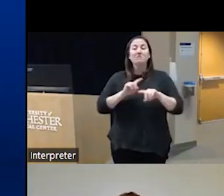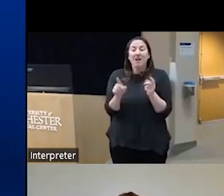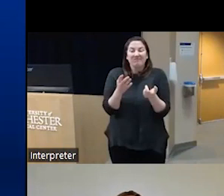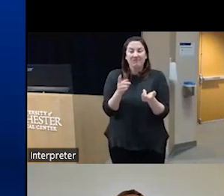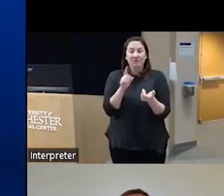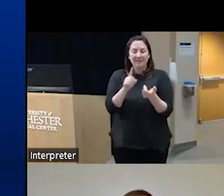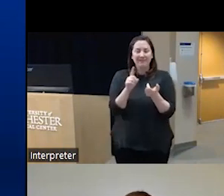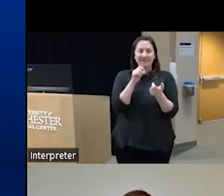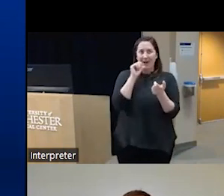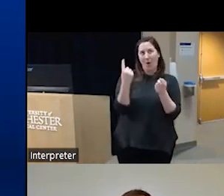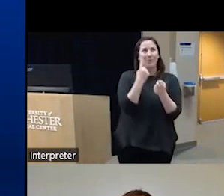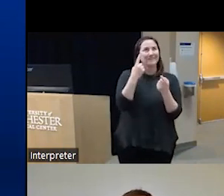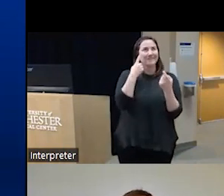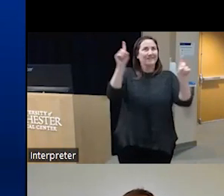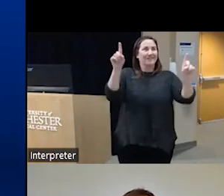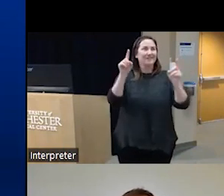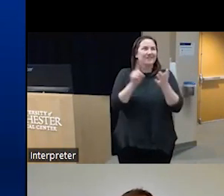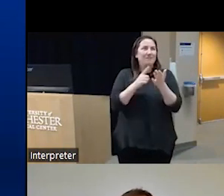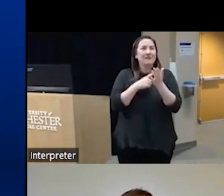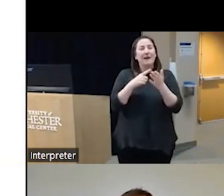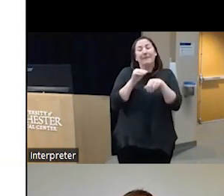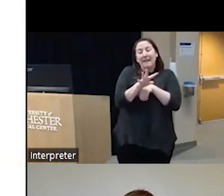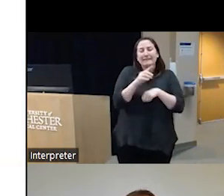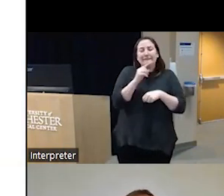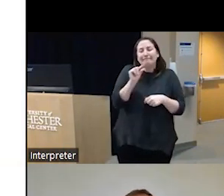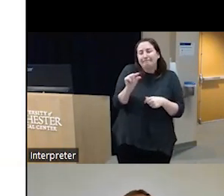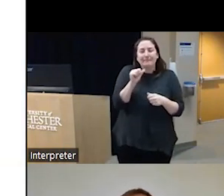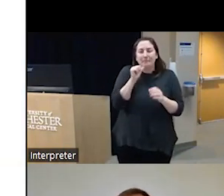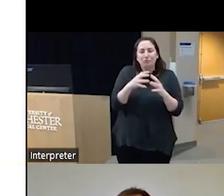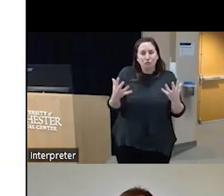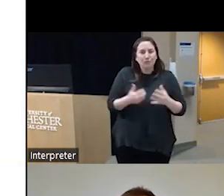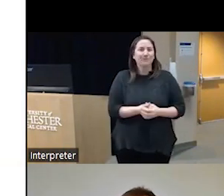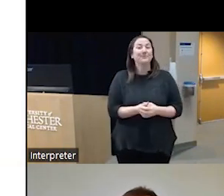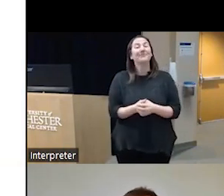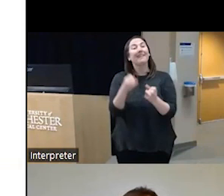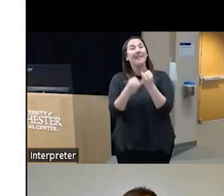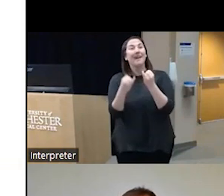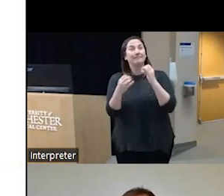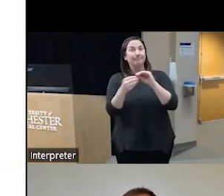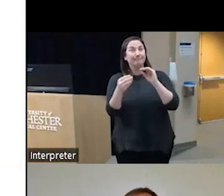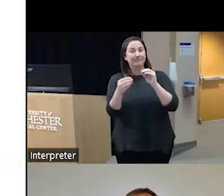always have very strong effect sizes. I want to finish up because before we have questions with some